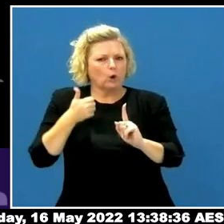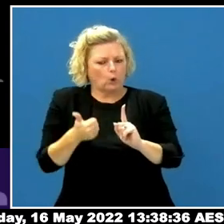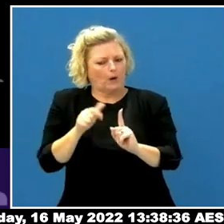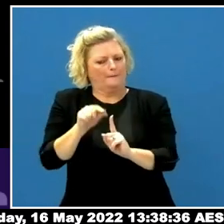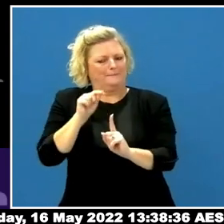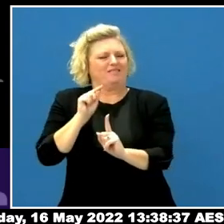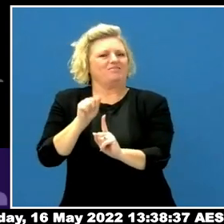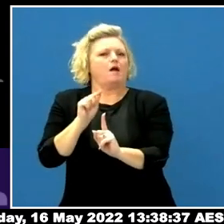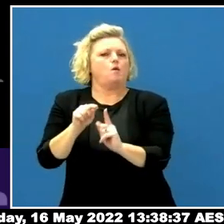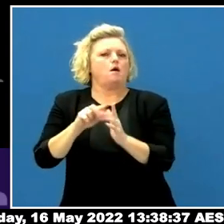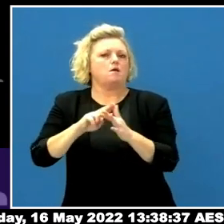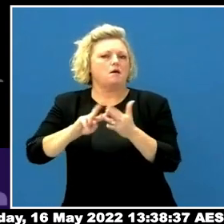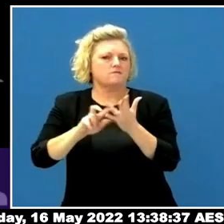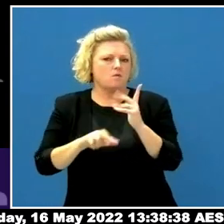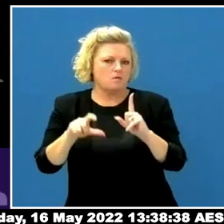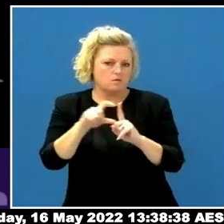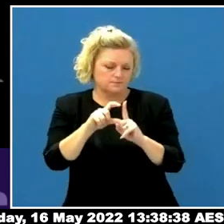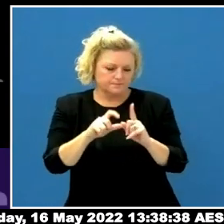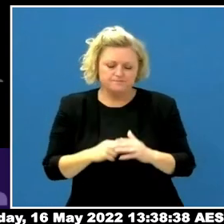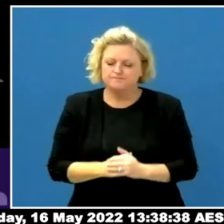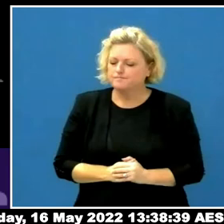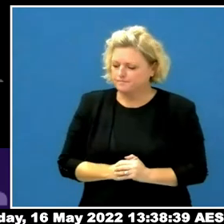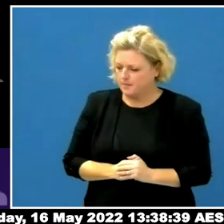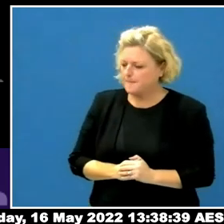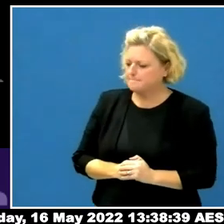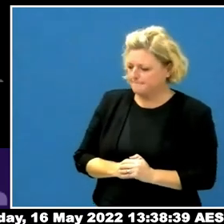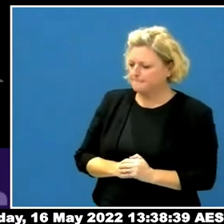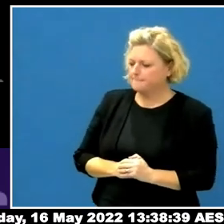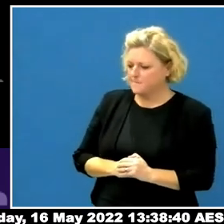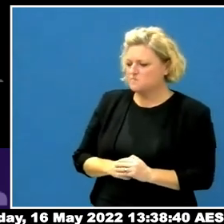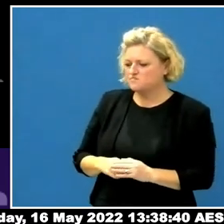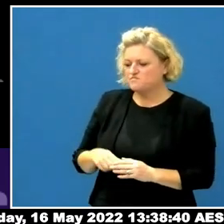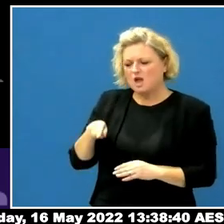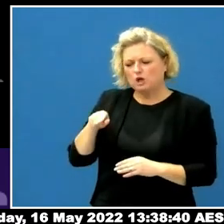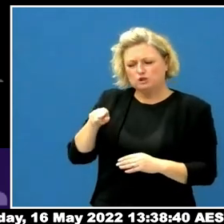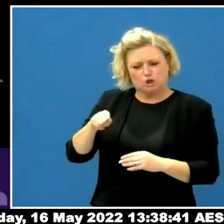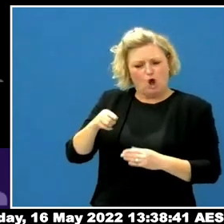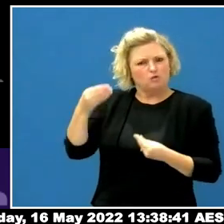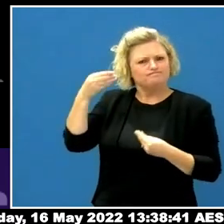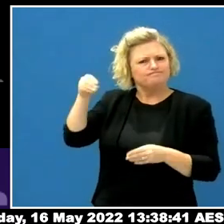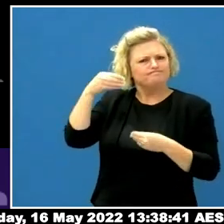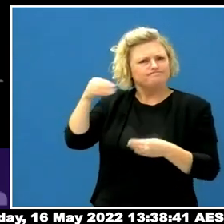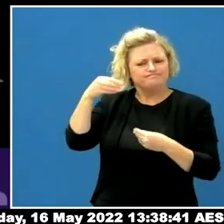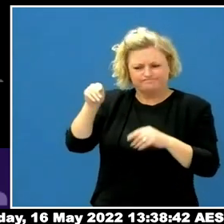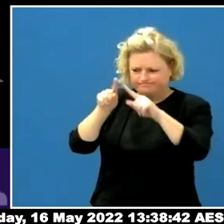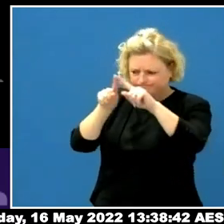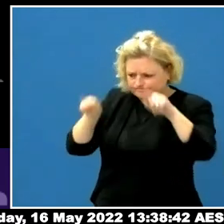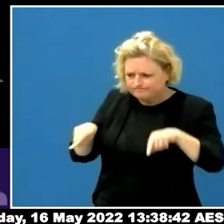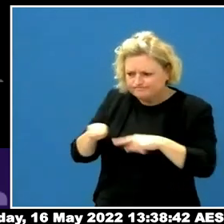Did he have a behaviour support plan through school and at the end of school? Absolutely.